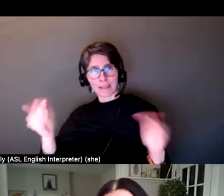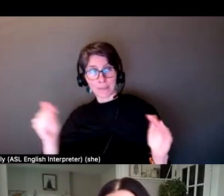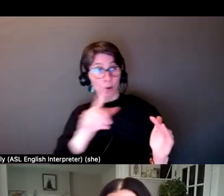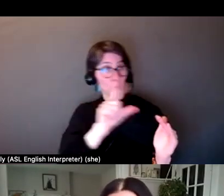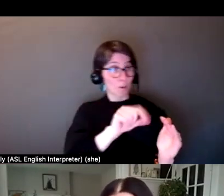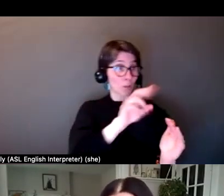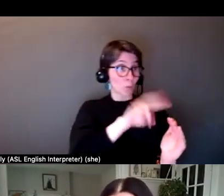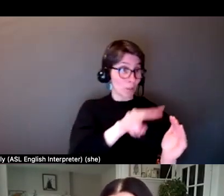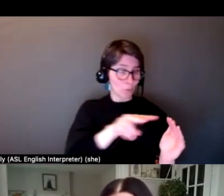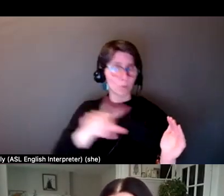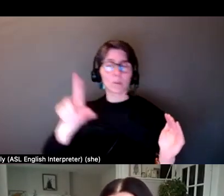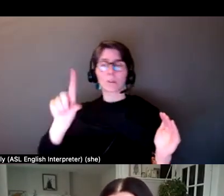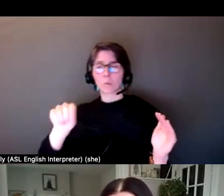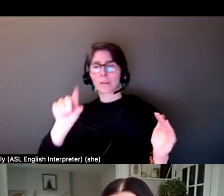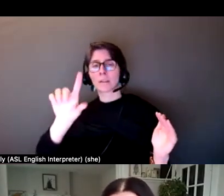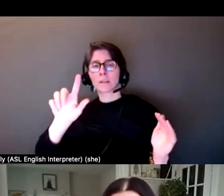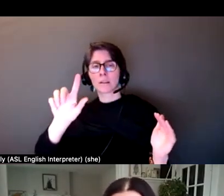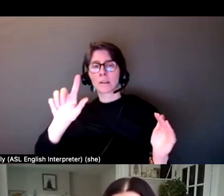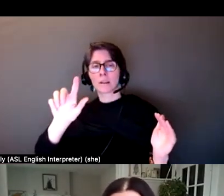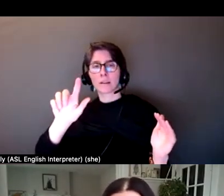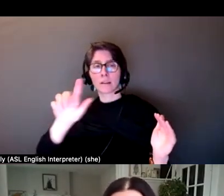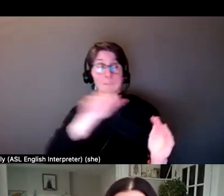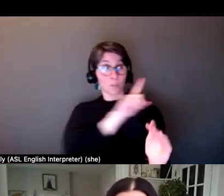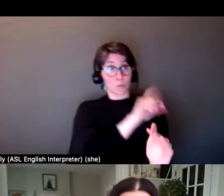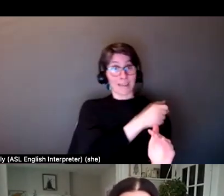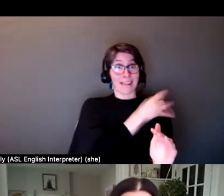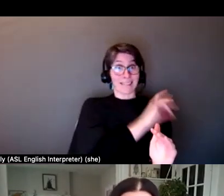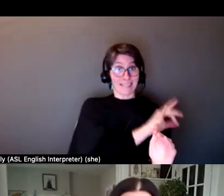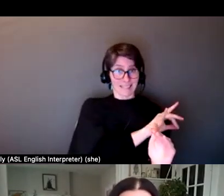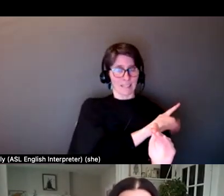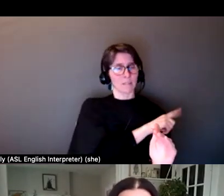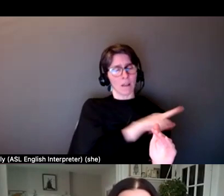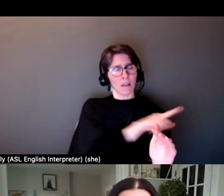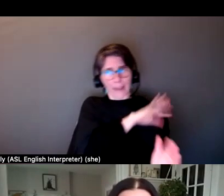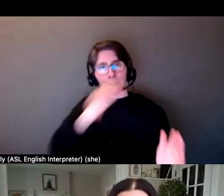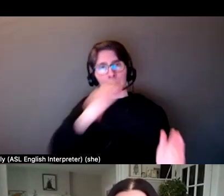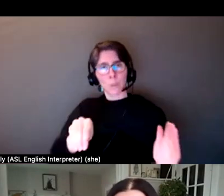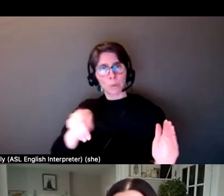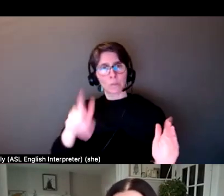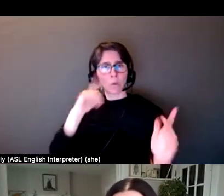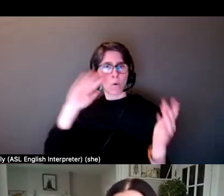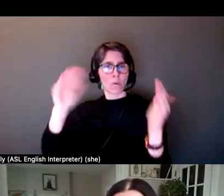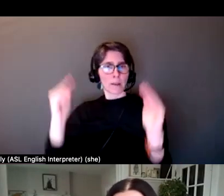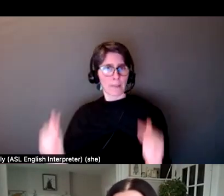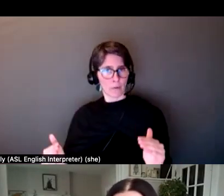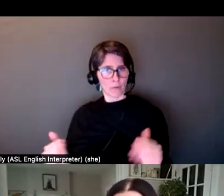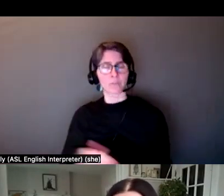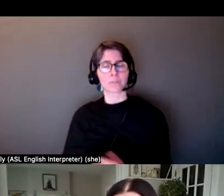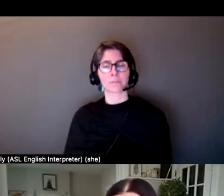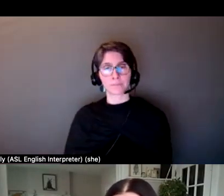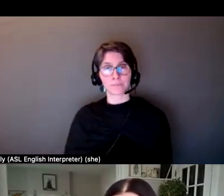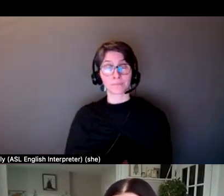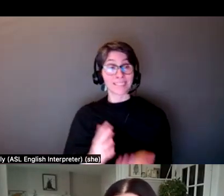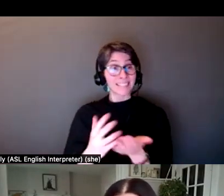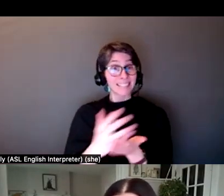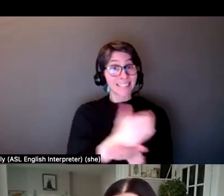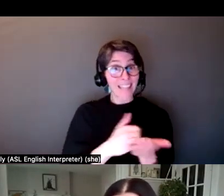as well as the 2018 data from Quill & Quire. And the salary questions that were asked in the 2022